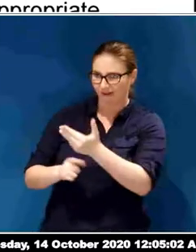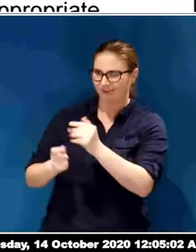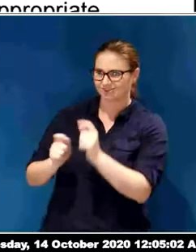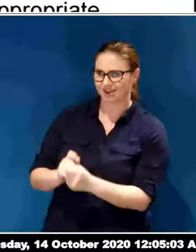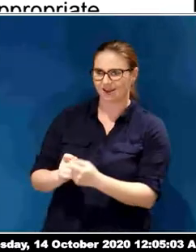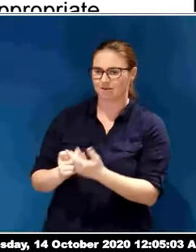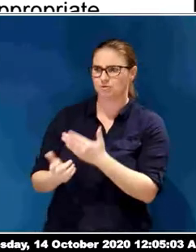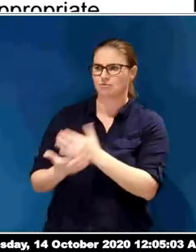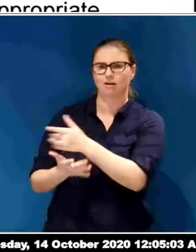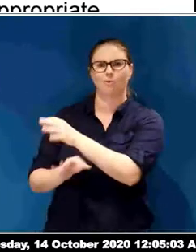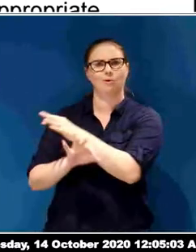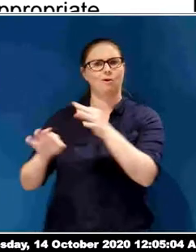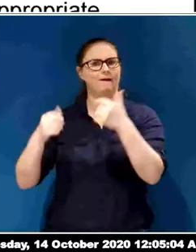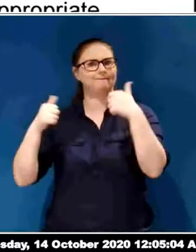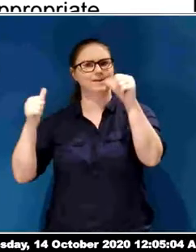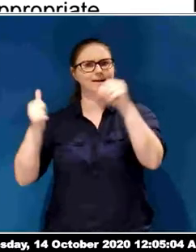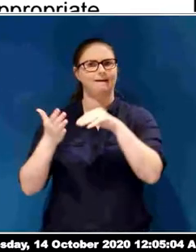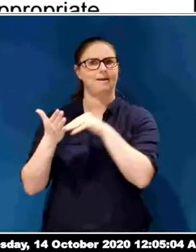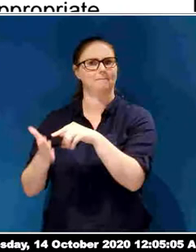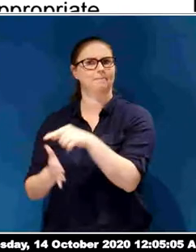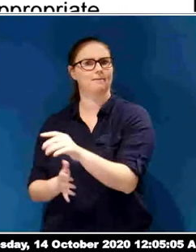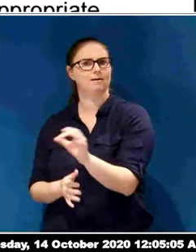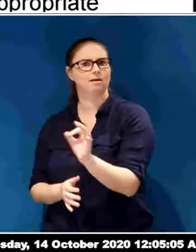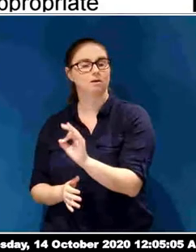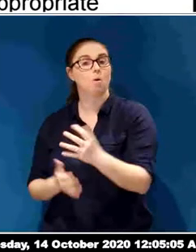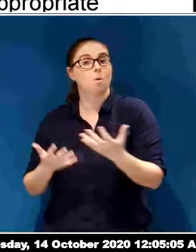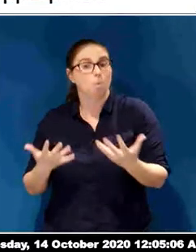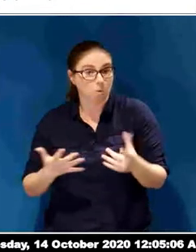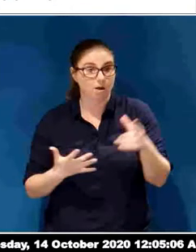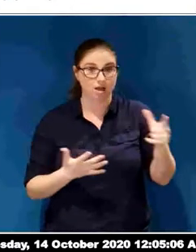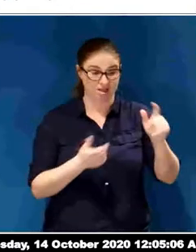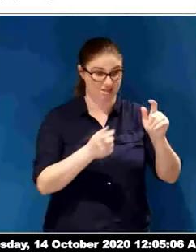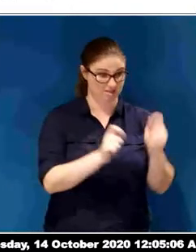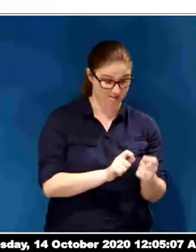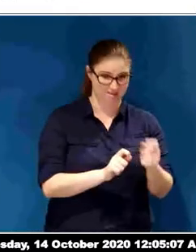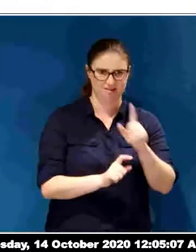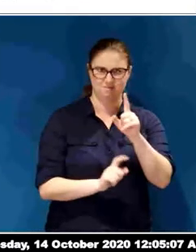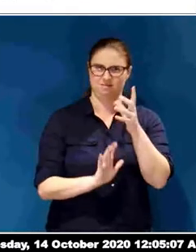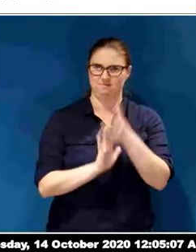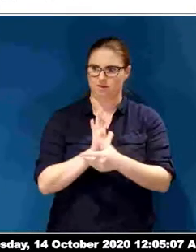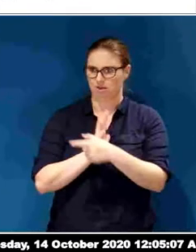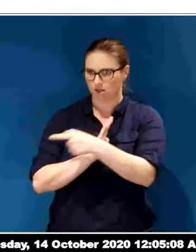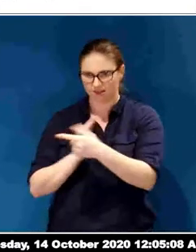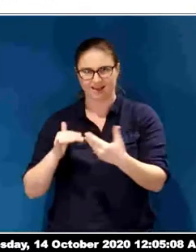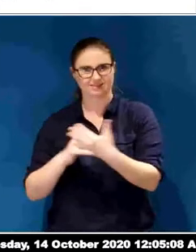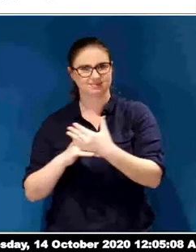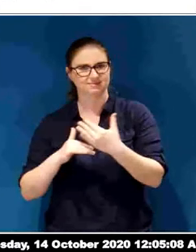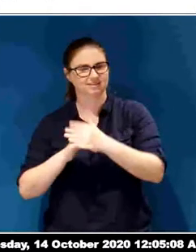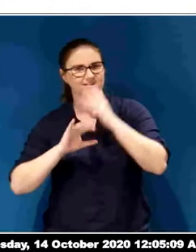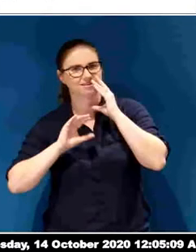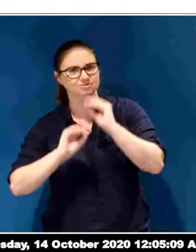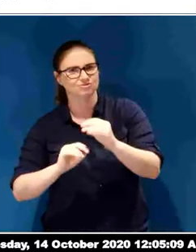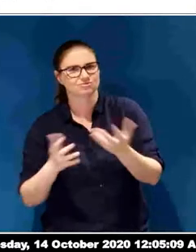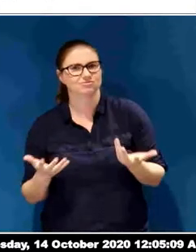restriction of access to education that ultimately means that students' learning